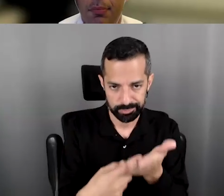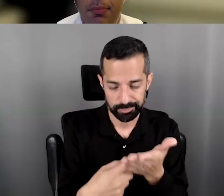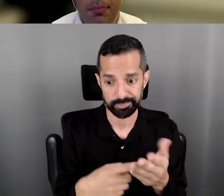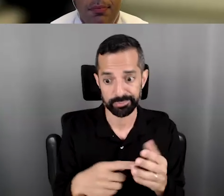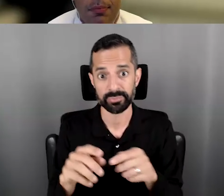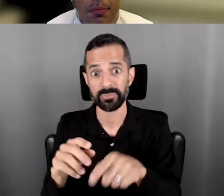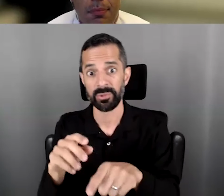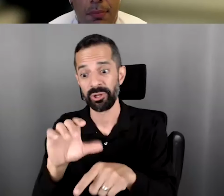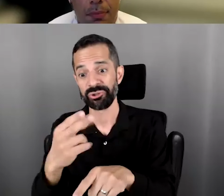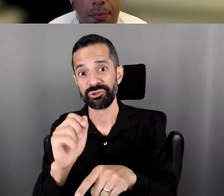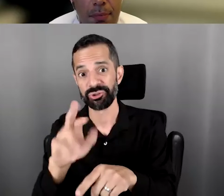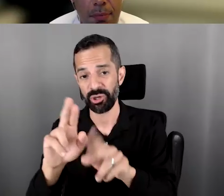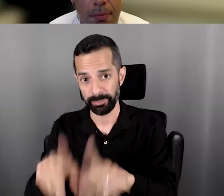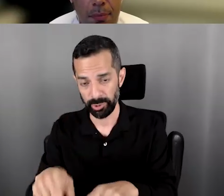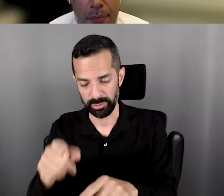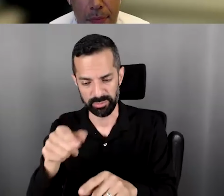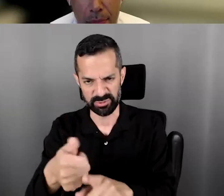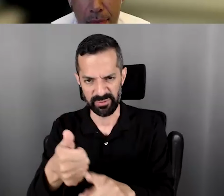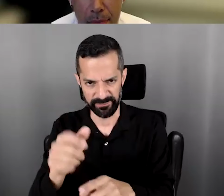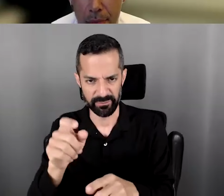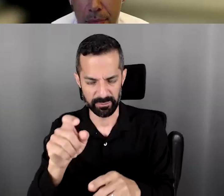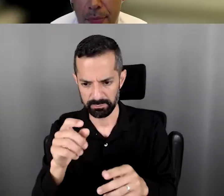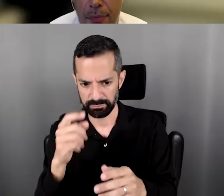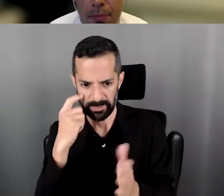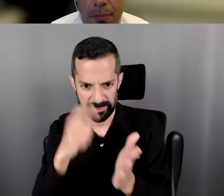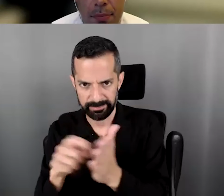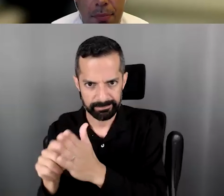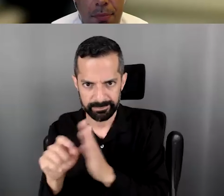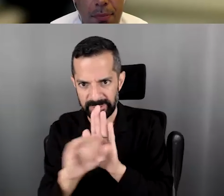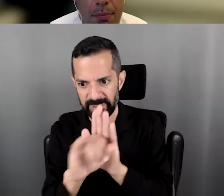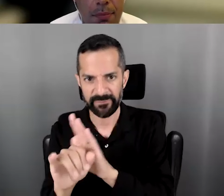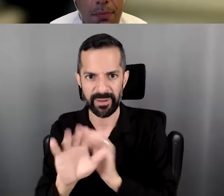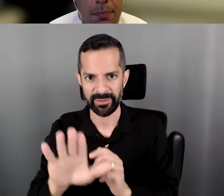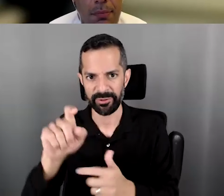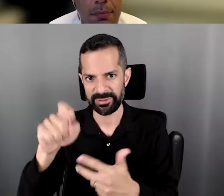And again, as you kind of go through program review, right, you start to see,